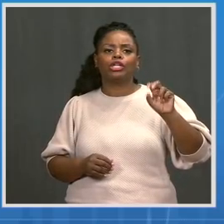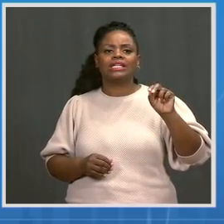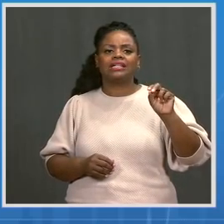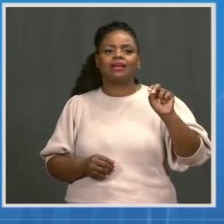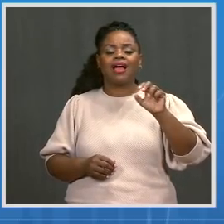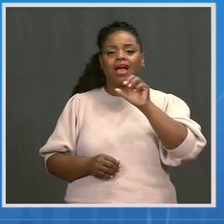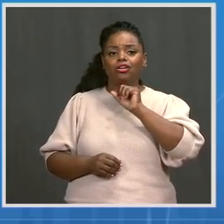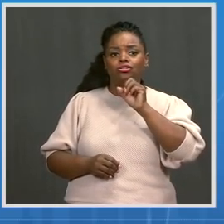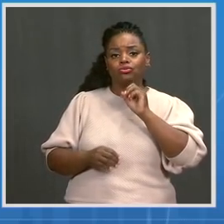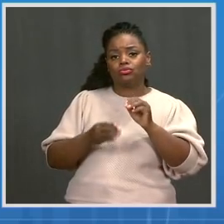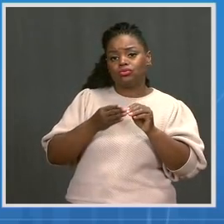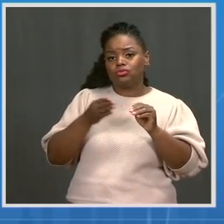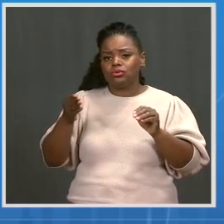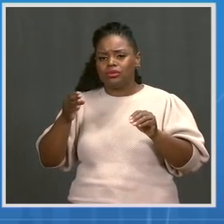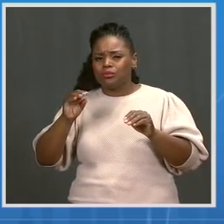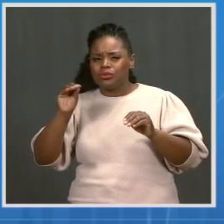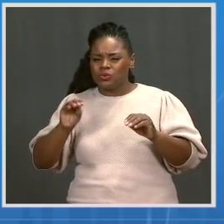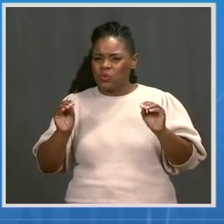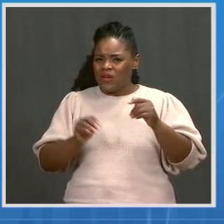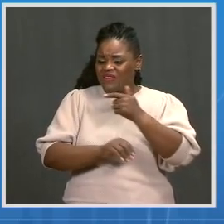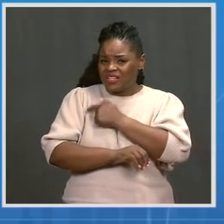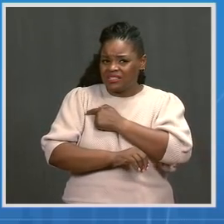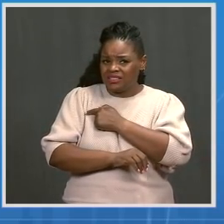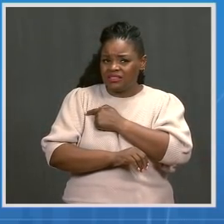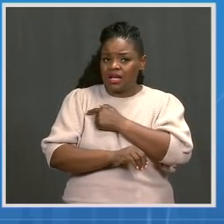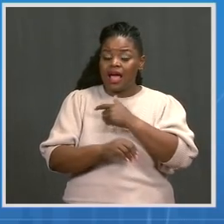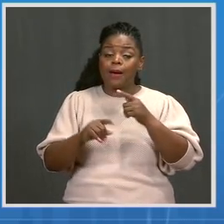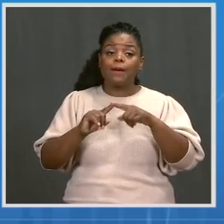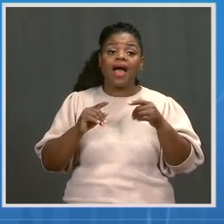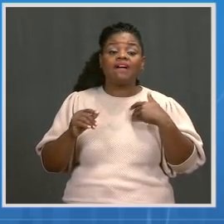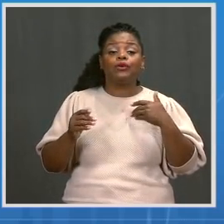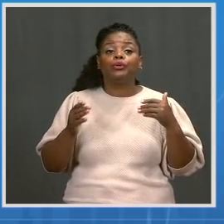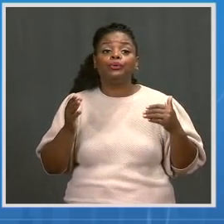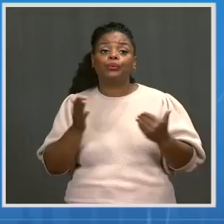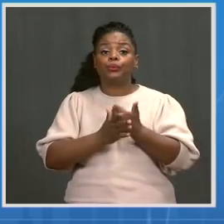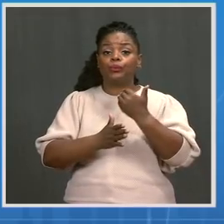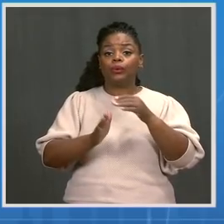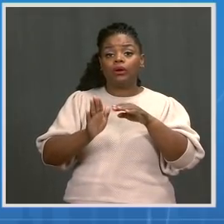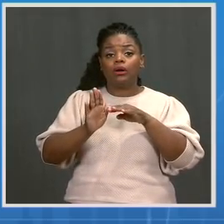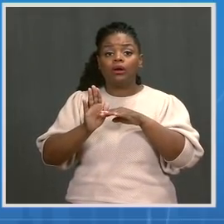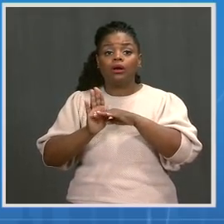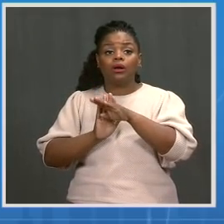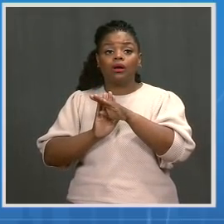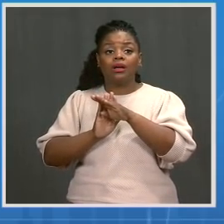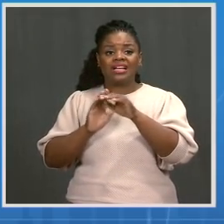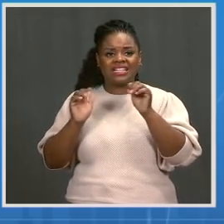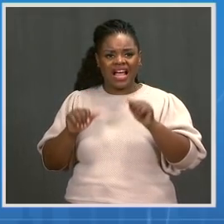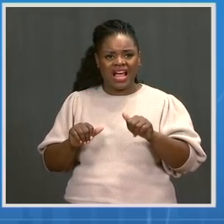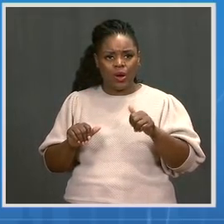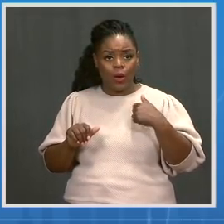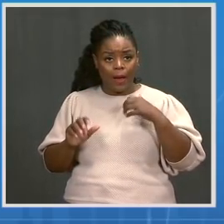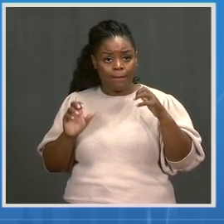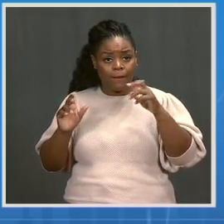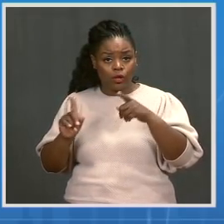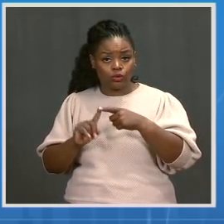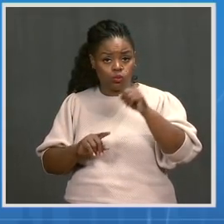Could there be a renewed surge? Could we even get back up to like 1,000 daily deaths? Or are those days behind us?